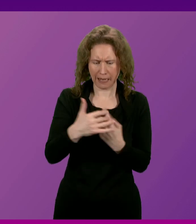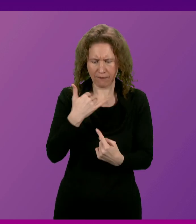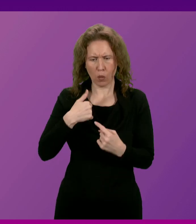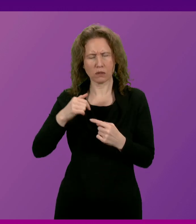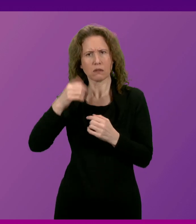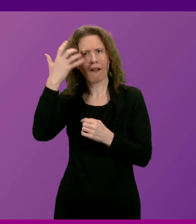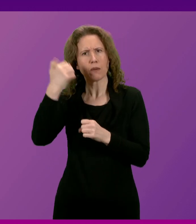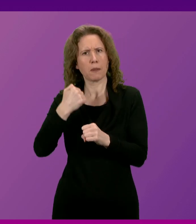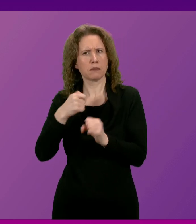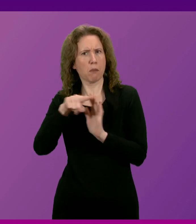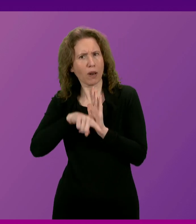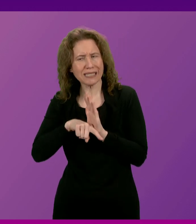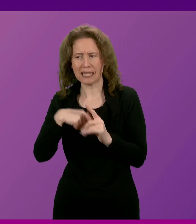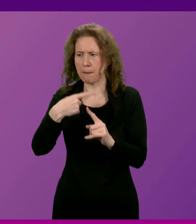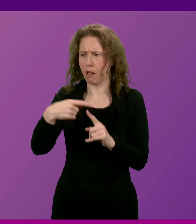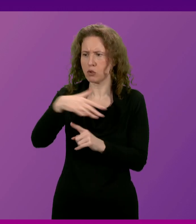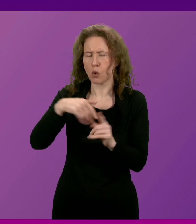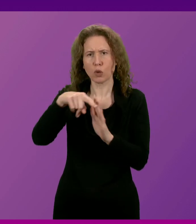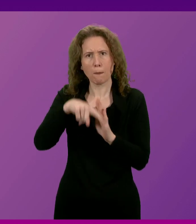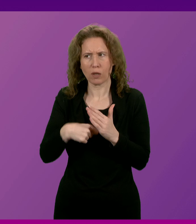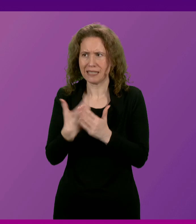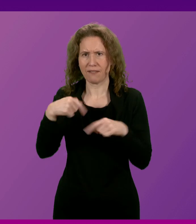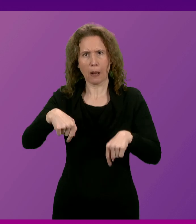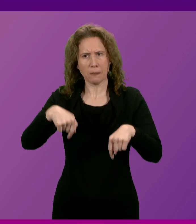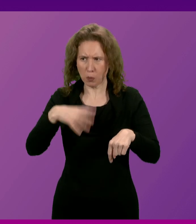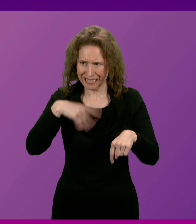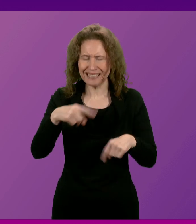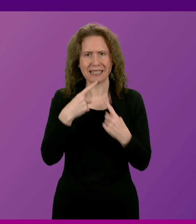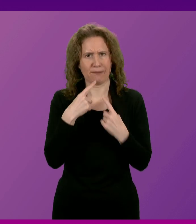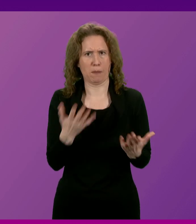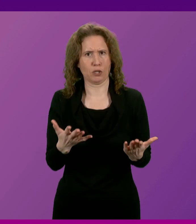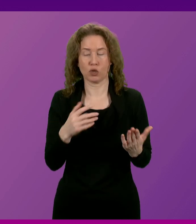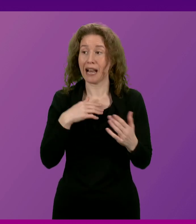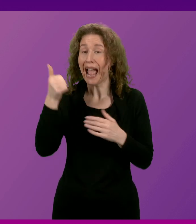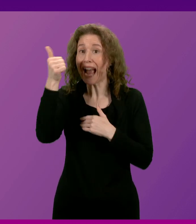as well as social policy development in our country. Crucially, they are used by academics.